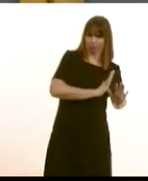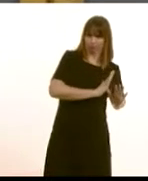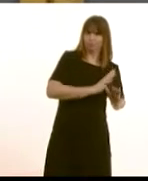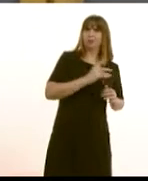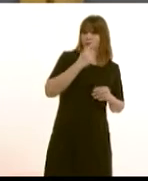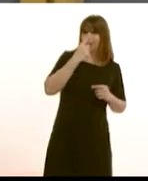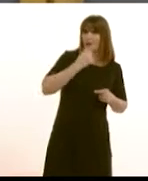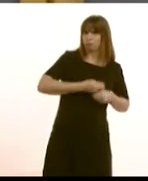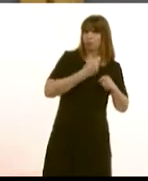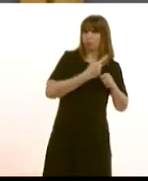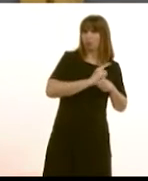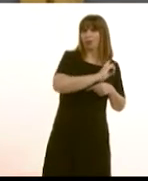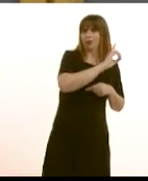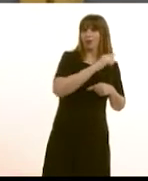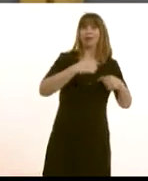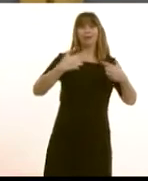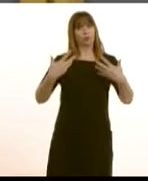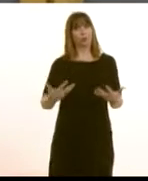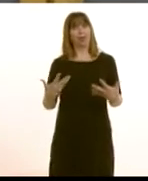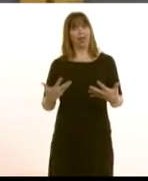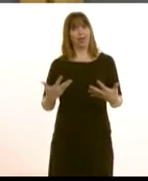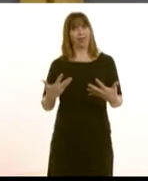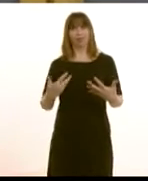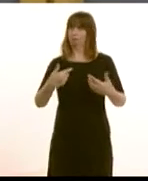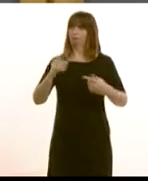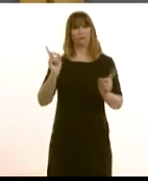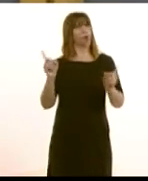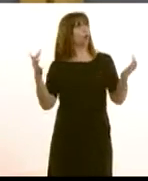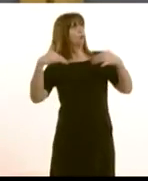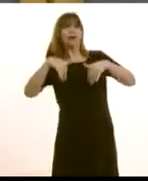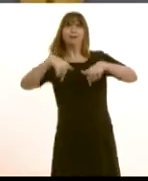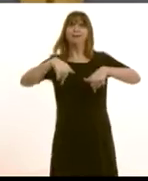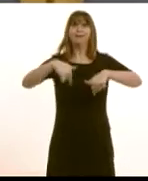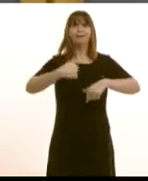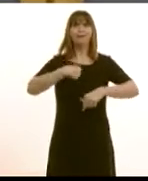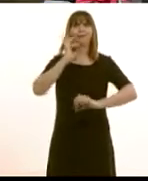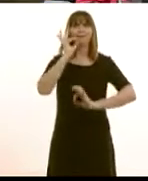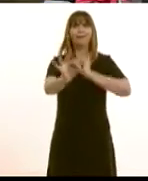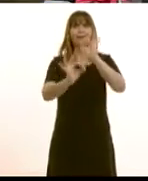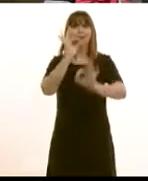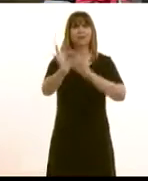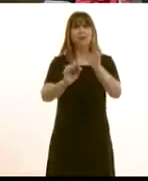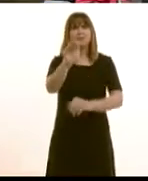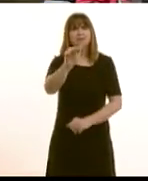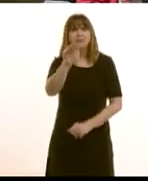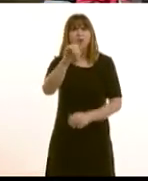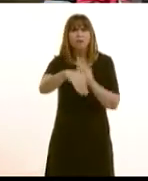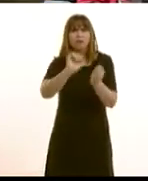Cymruís policy. This is my opportunity to question you about your policy. First Minister,